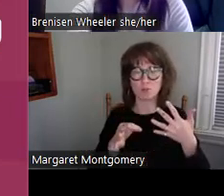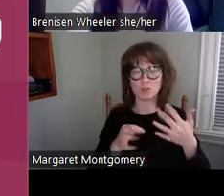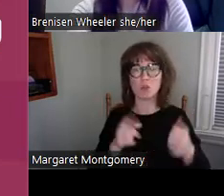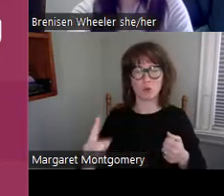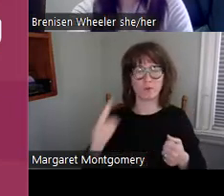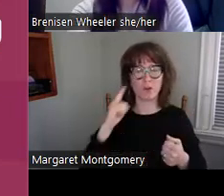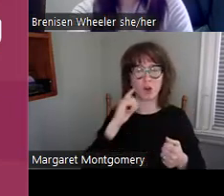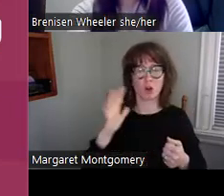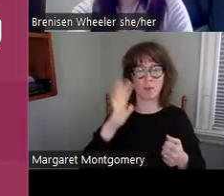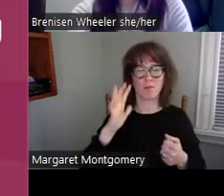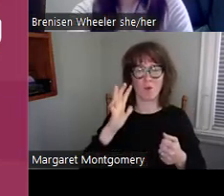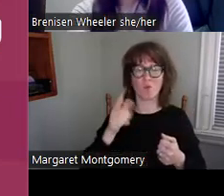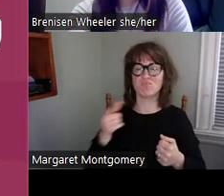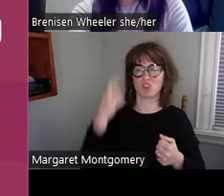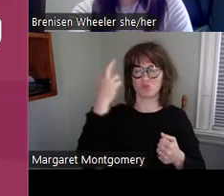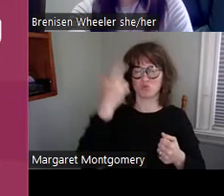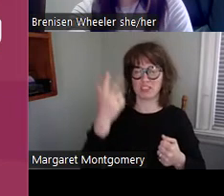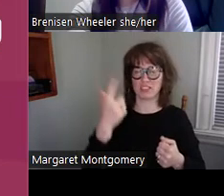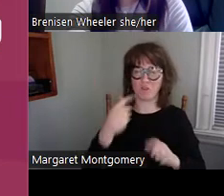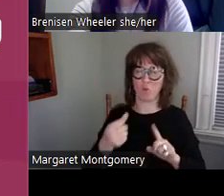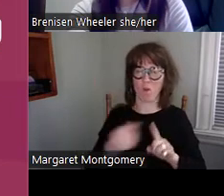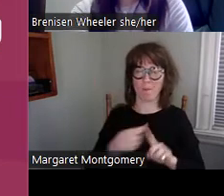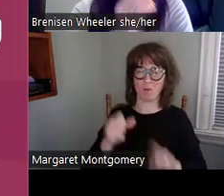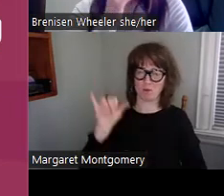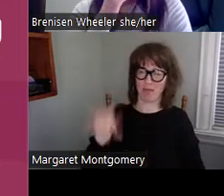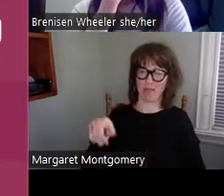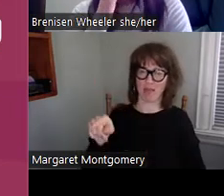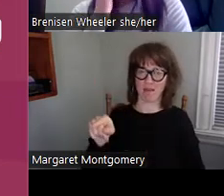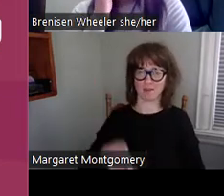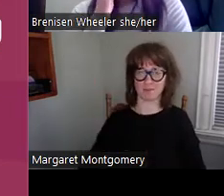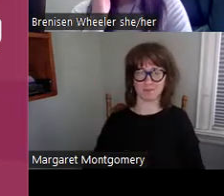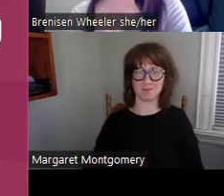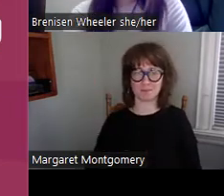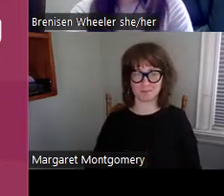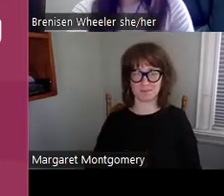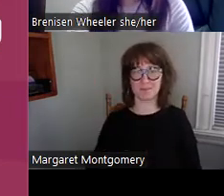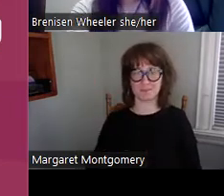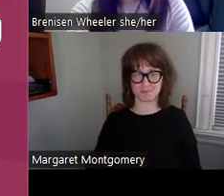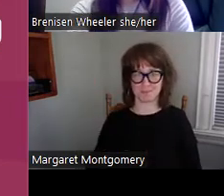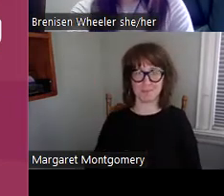abuse 13:03:48 So while you're filling that out